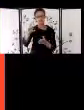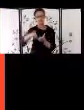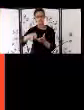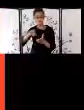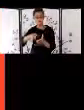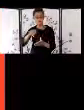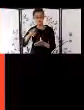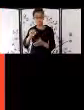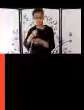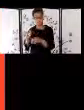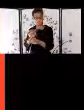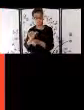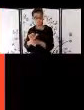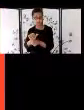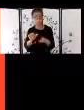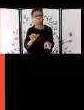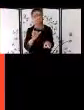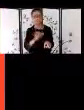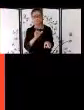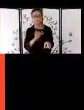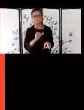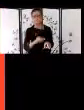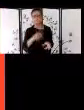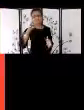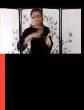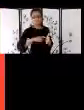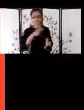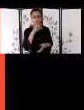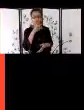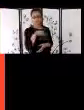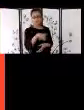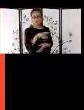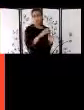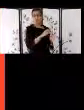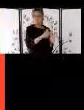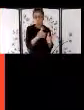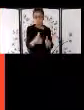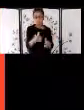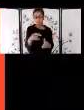equity priority groups and adopted this specific equity measure.